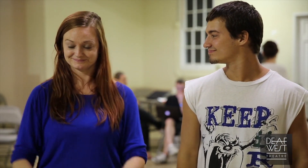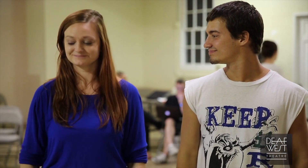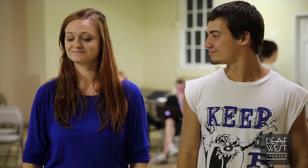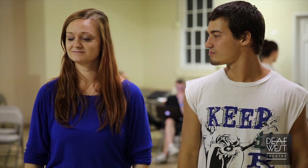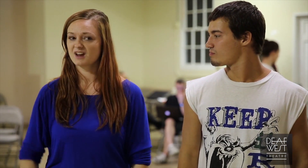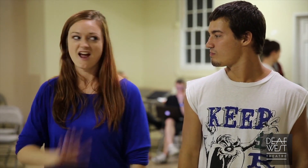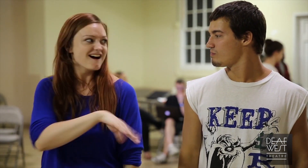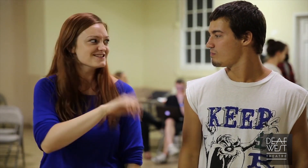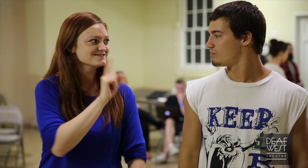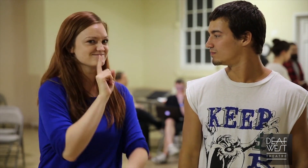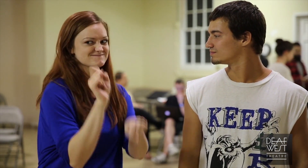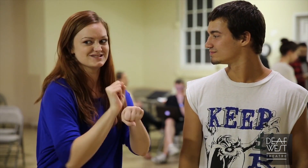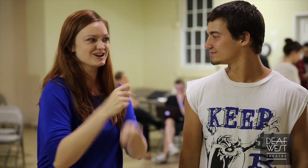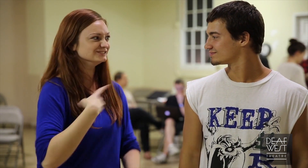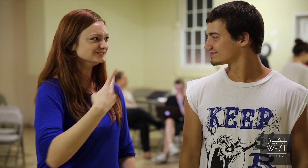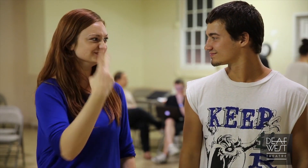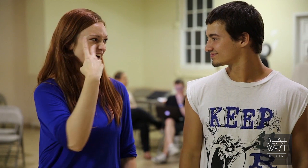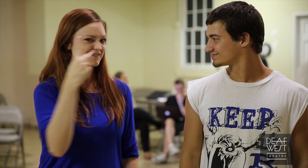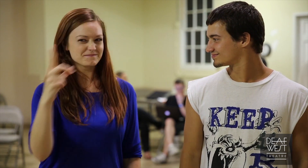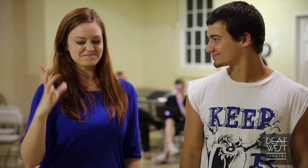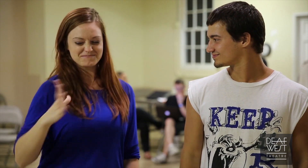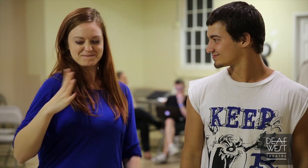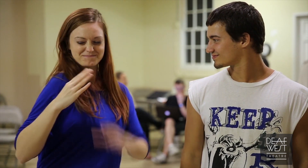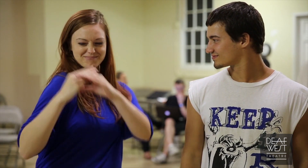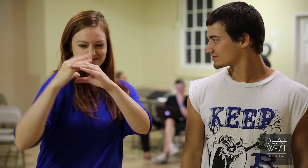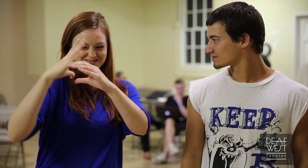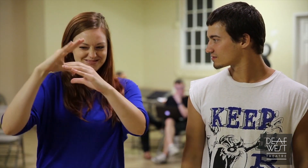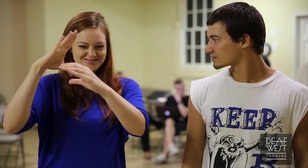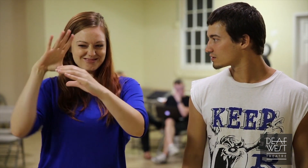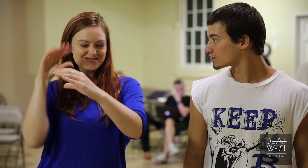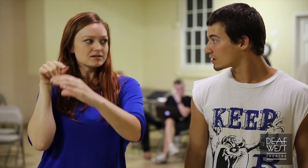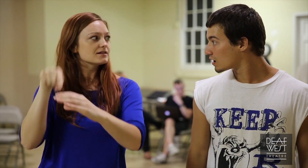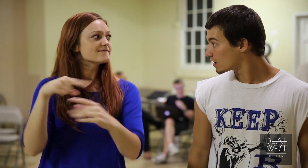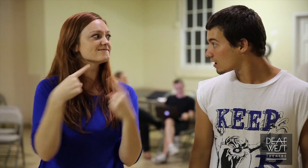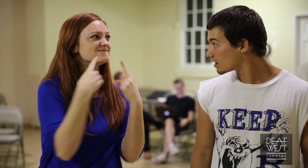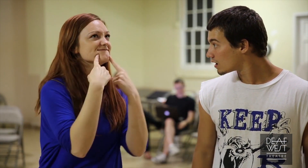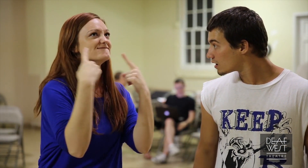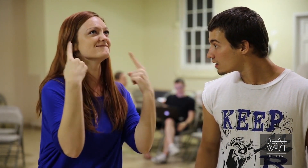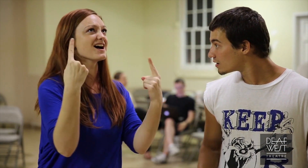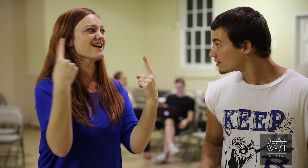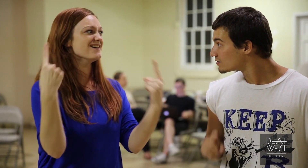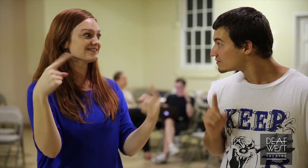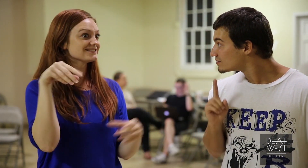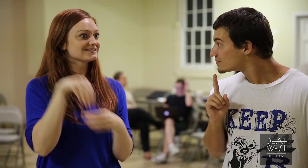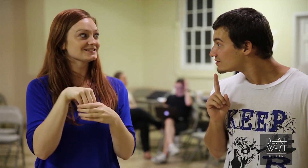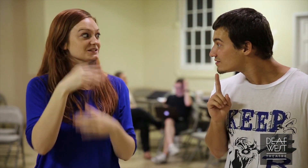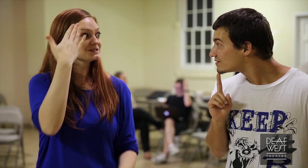Alright, here's an example - Hey! I true biz saw a very fancy car, someone very famous was in it!